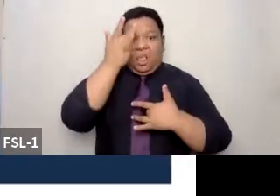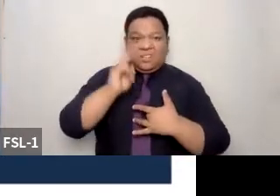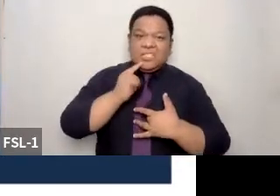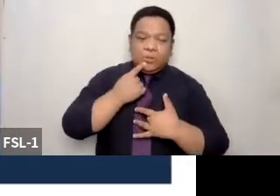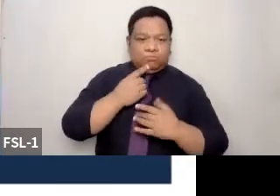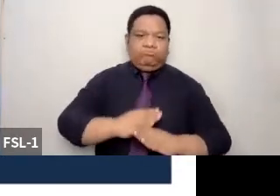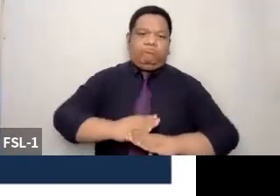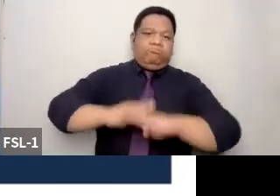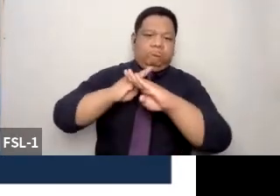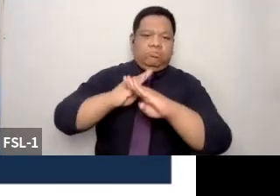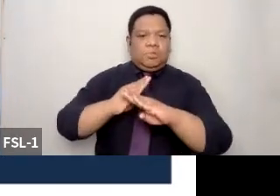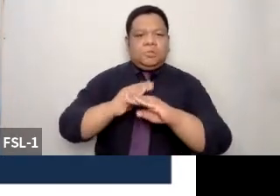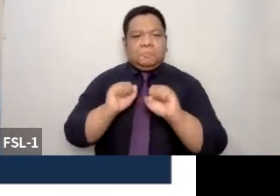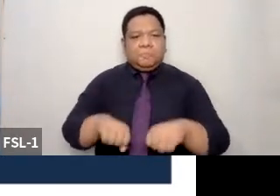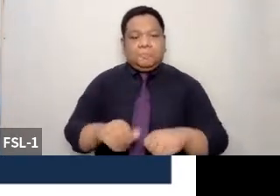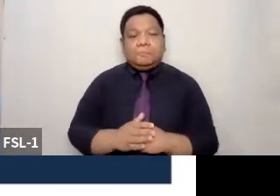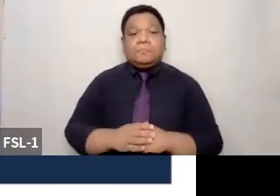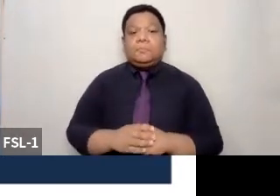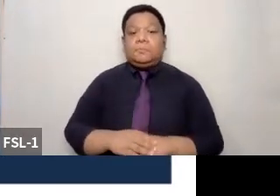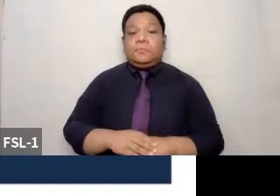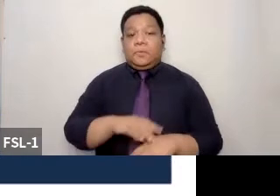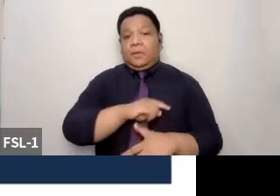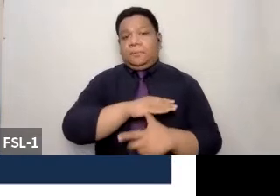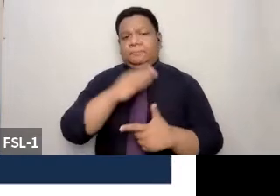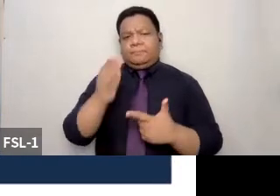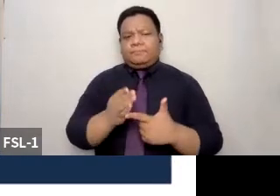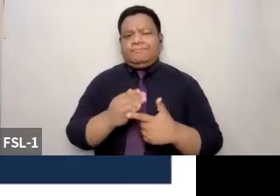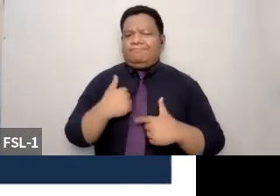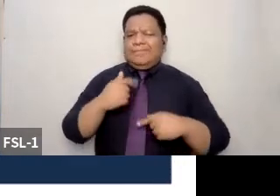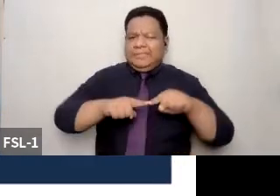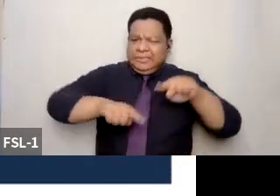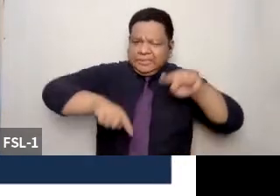My second point is that there are a lot of kinds of vaccines.